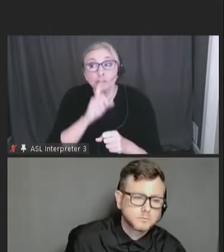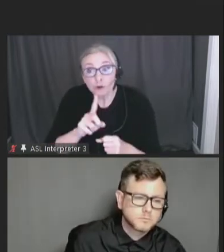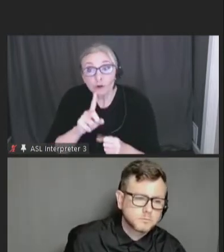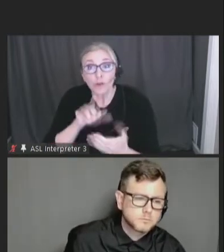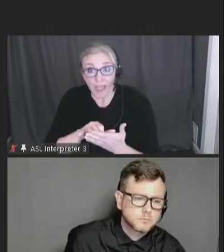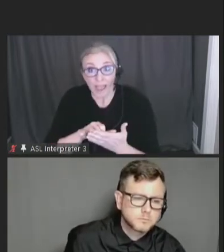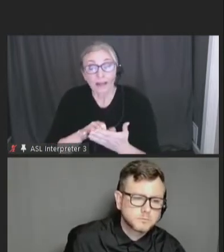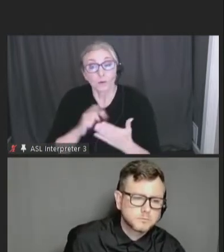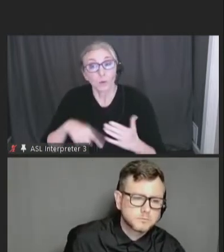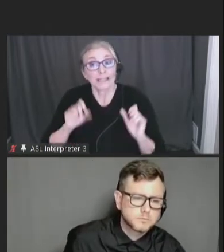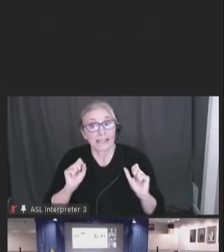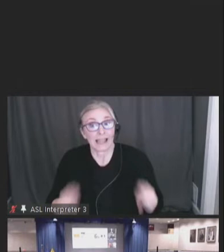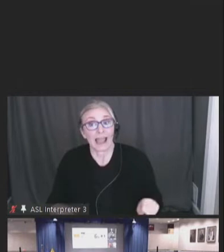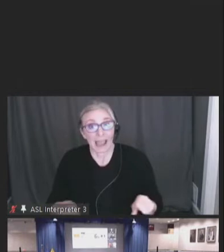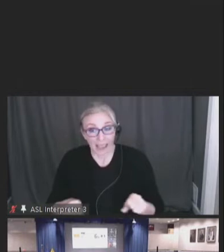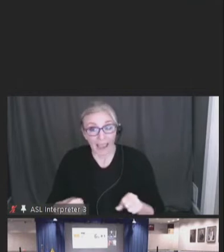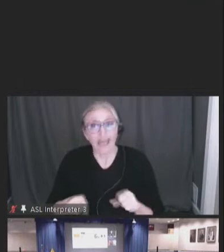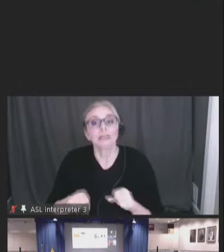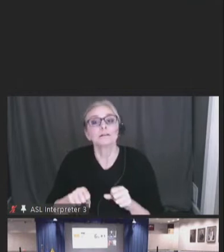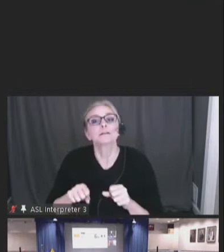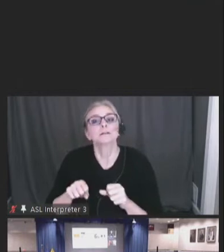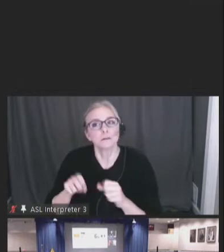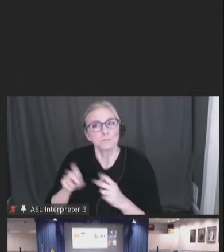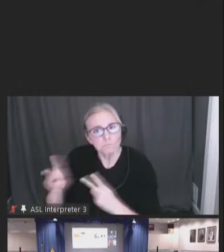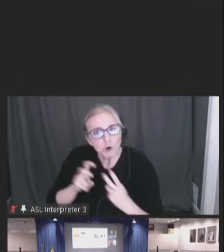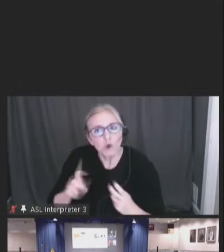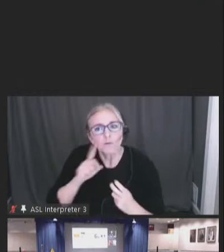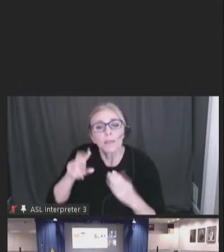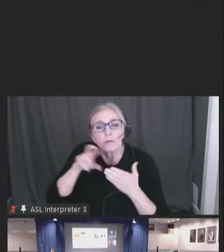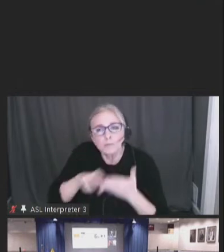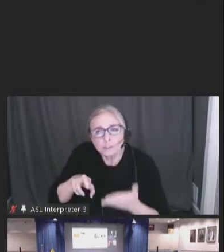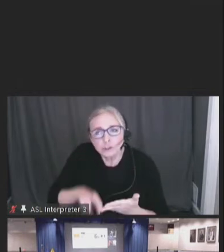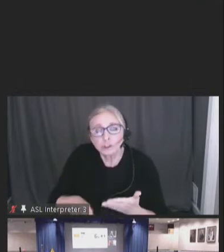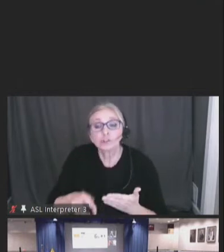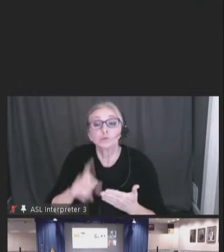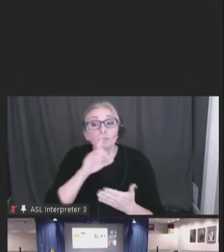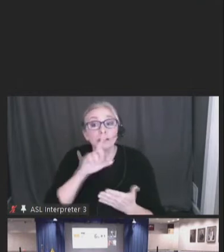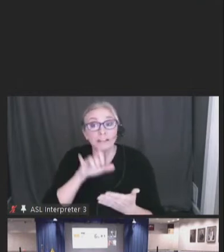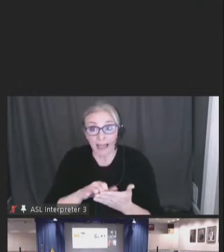we could draw from that research and develop policies that would improve community health.